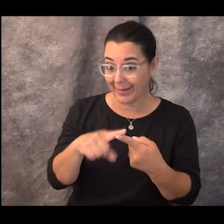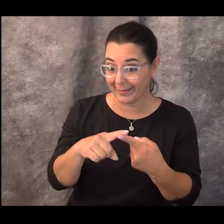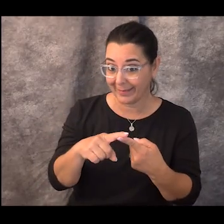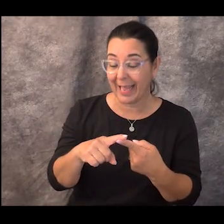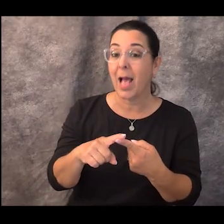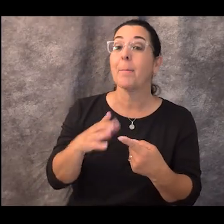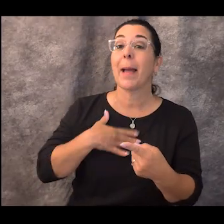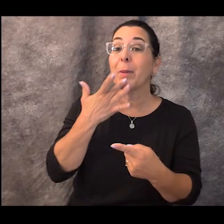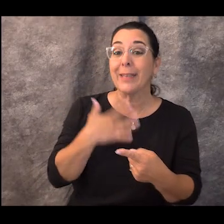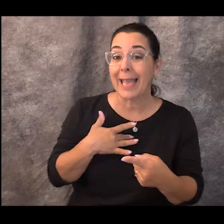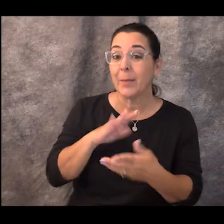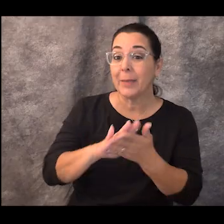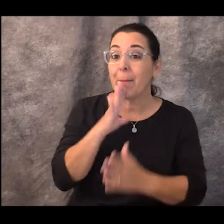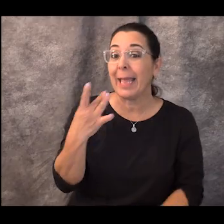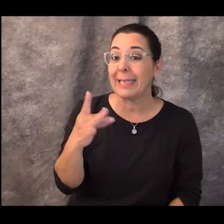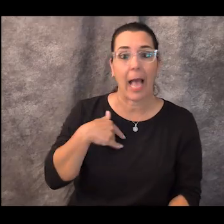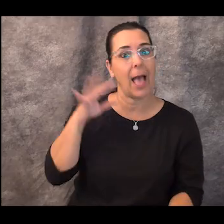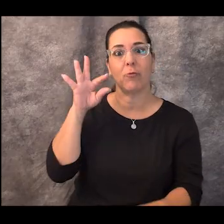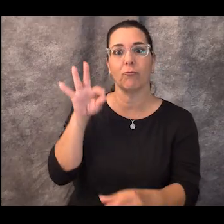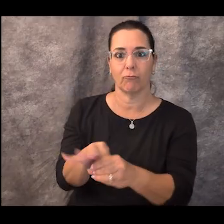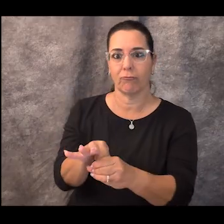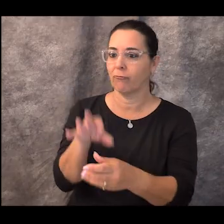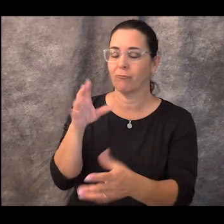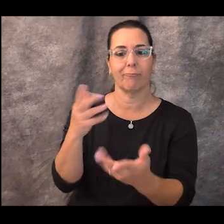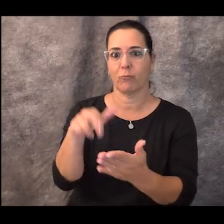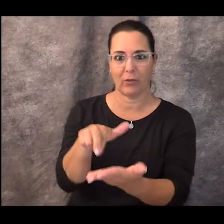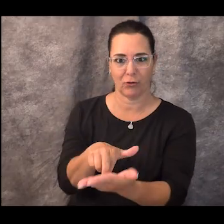This is become, yes, like a legendary story of just election